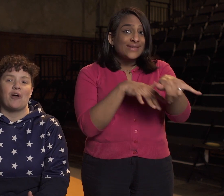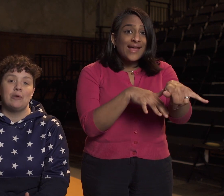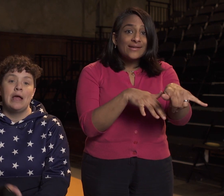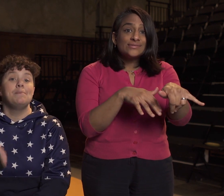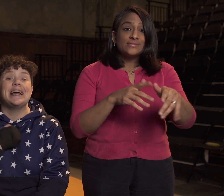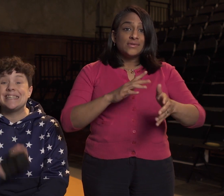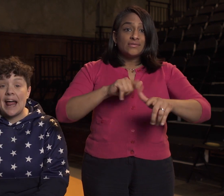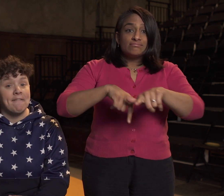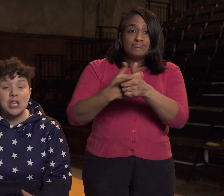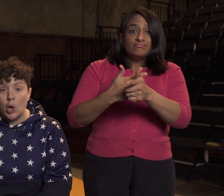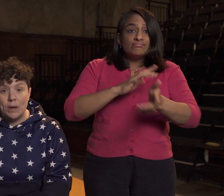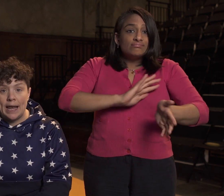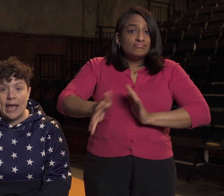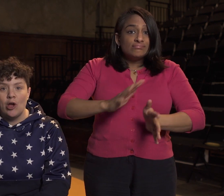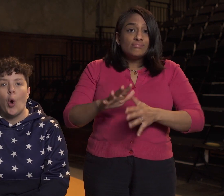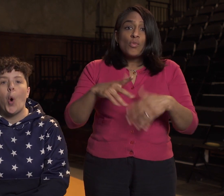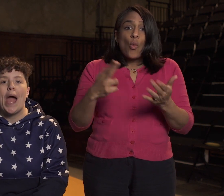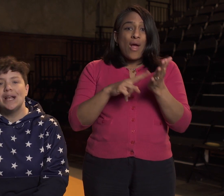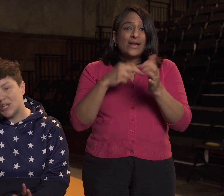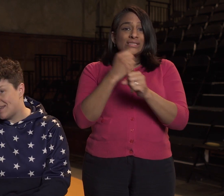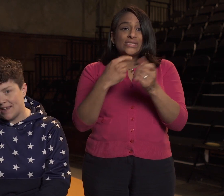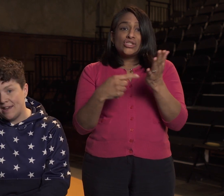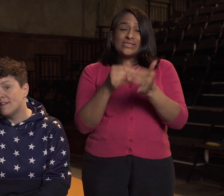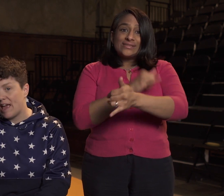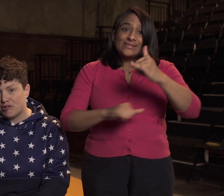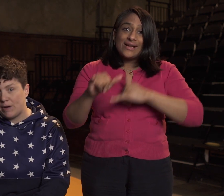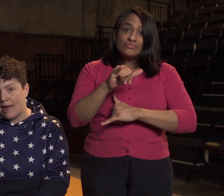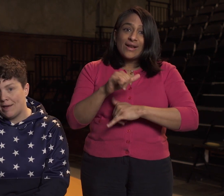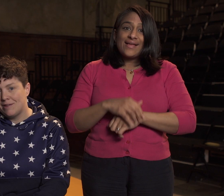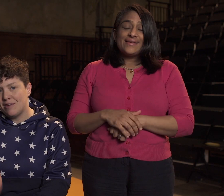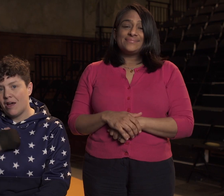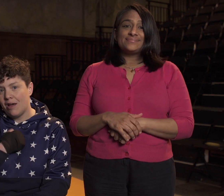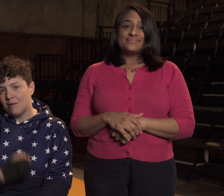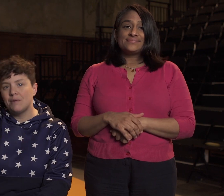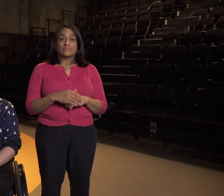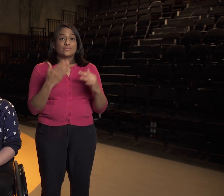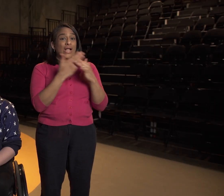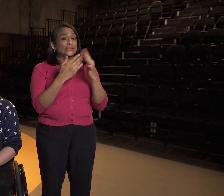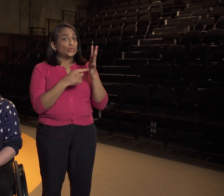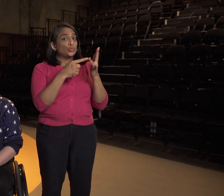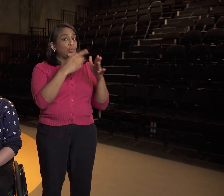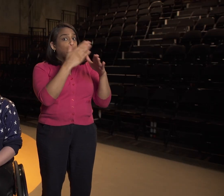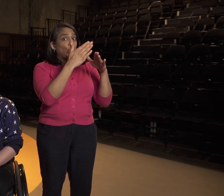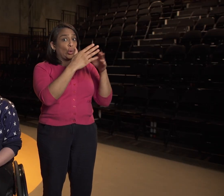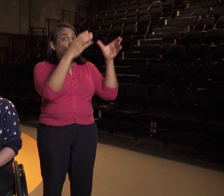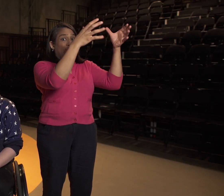BSL video relay or NGT text relay. ta-dah There are specialist disability teams